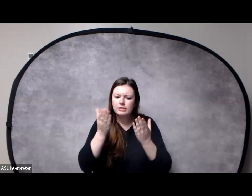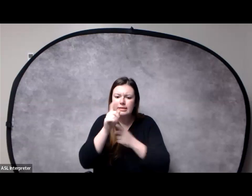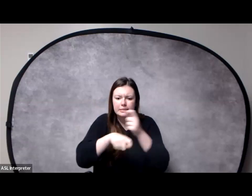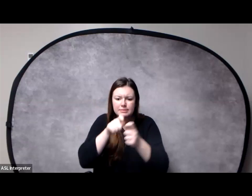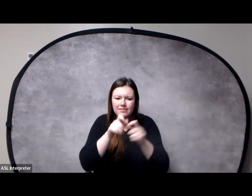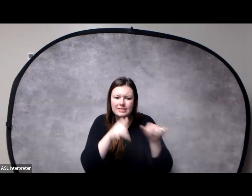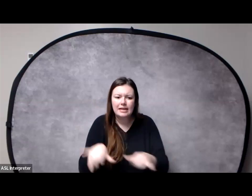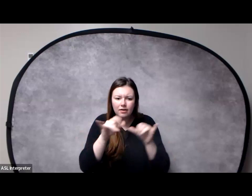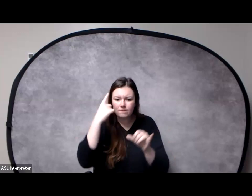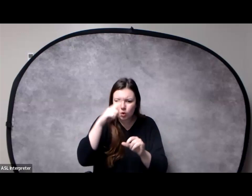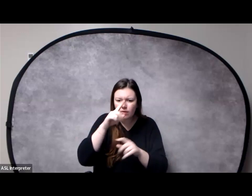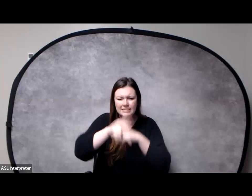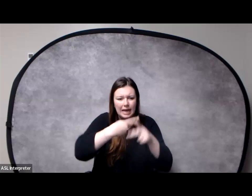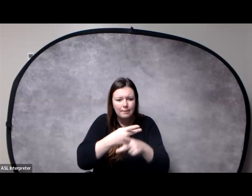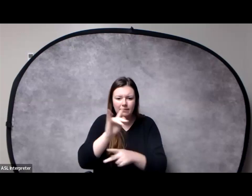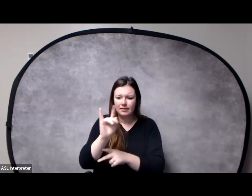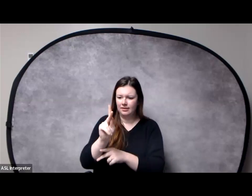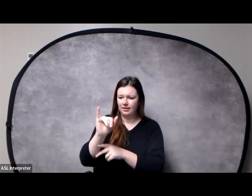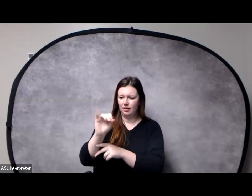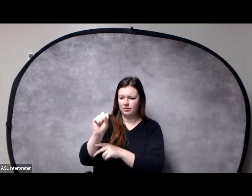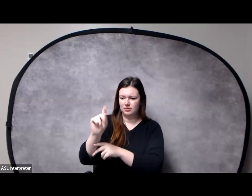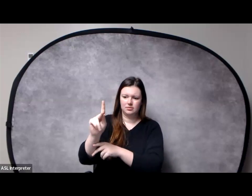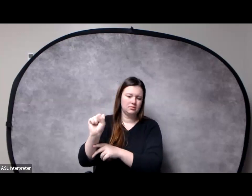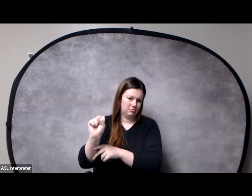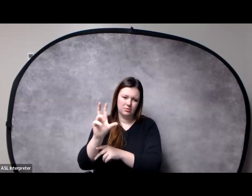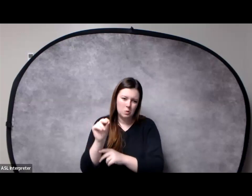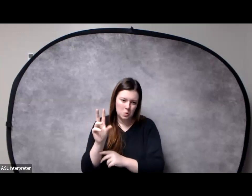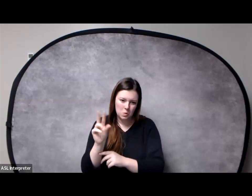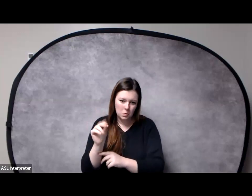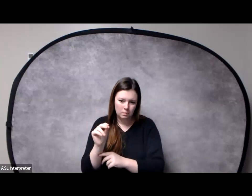because we know the U.S. Access Board is working on their own proposed rule